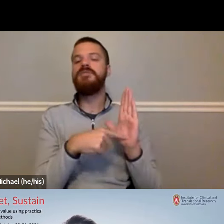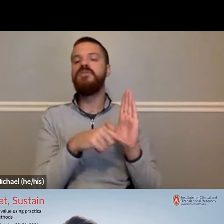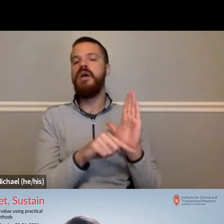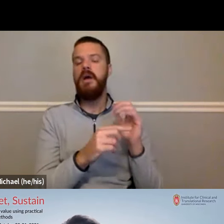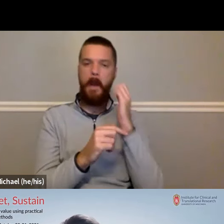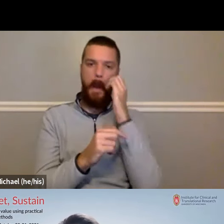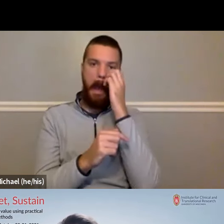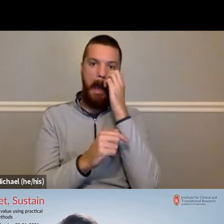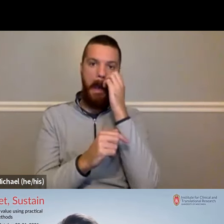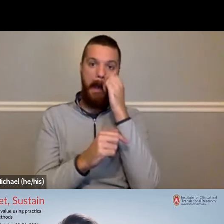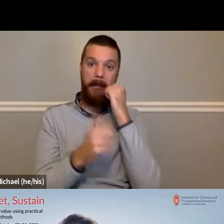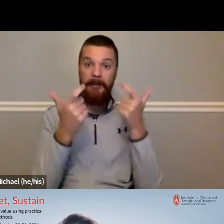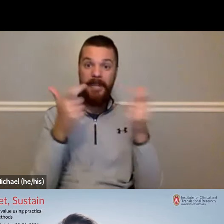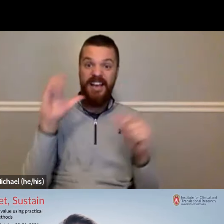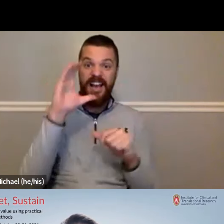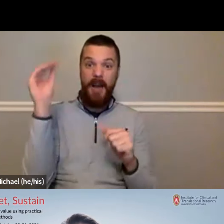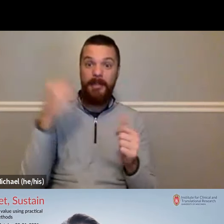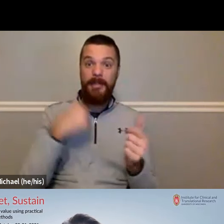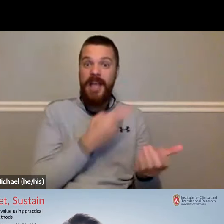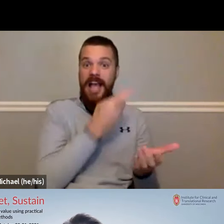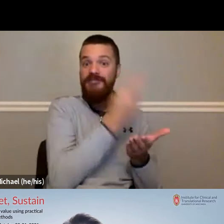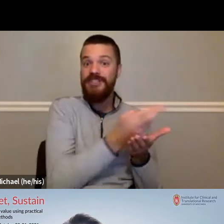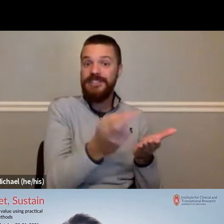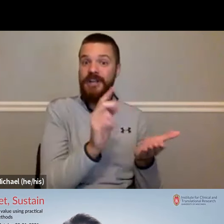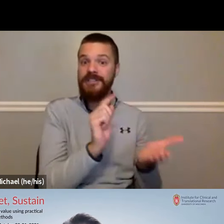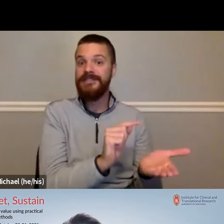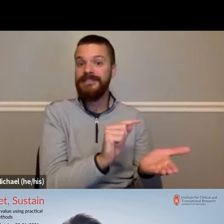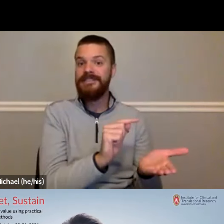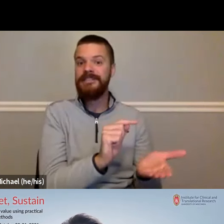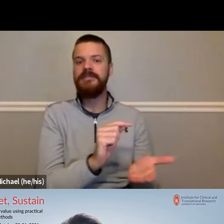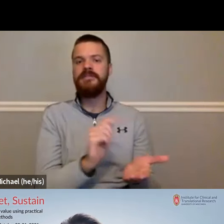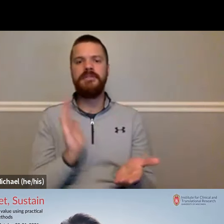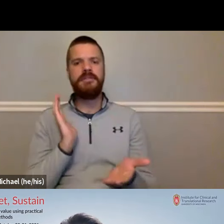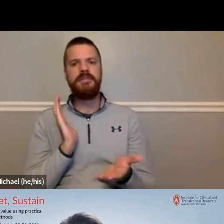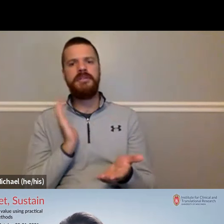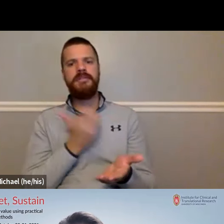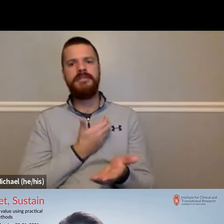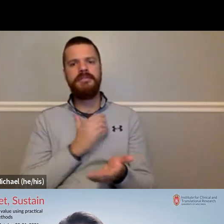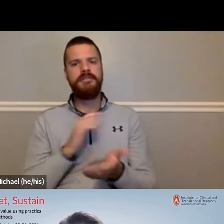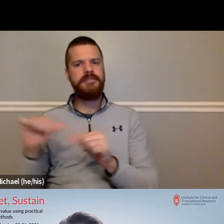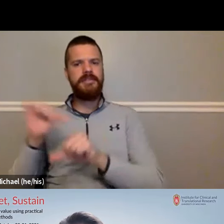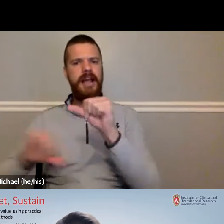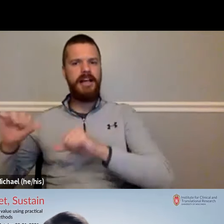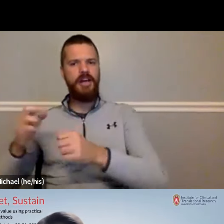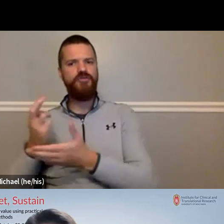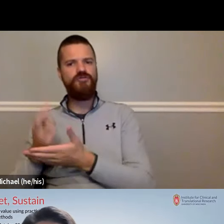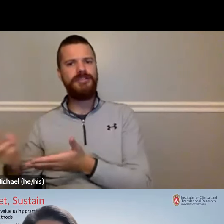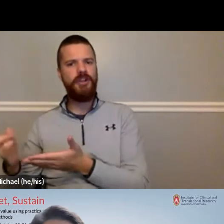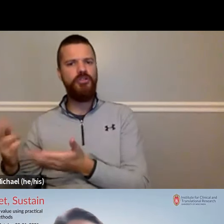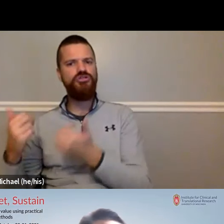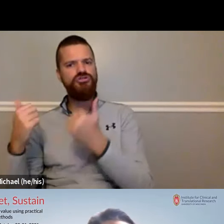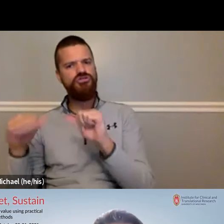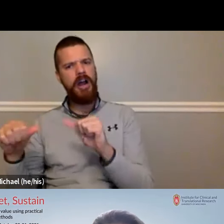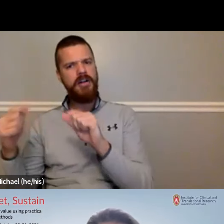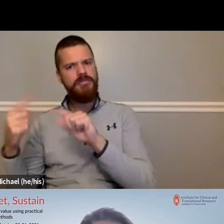Lisa Saldana (she/her/hers): Big companies have, and then the resources that we have as scientists that are going trying to come in and promote some change.